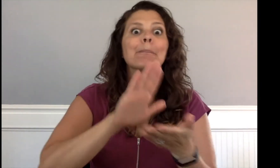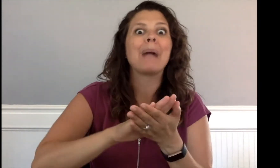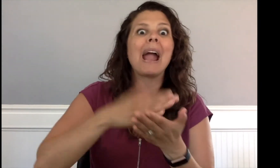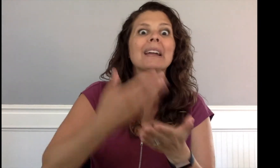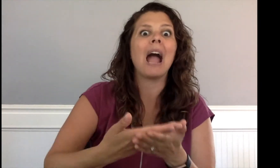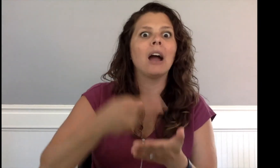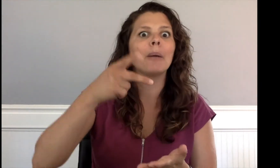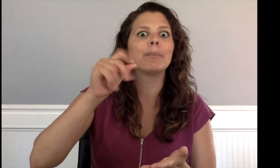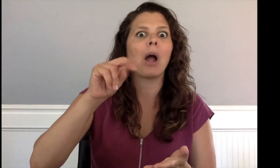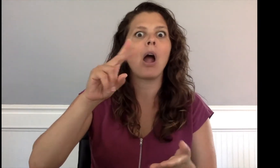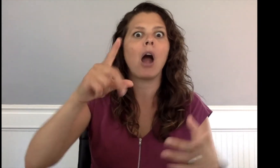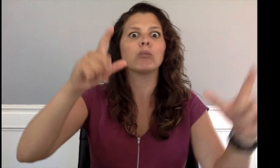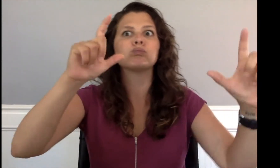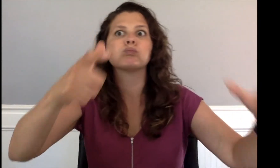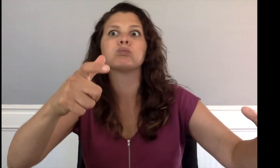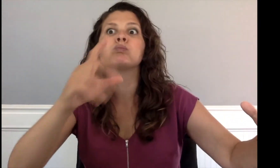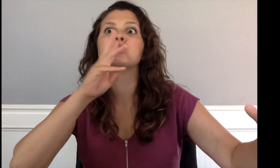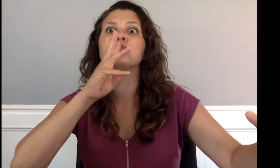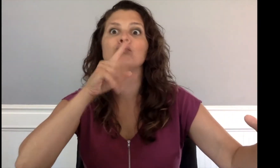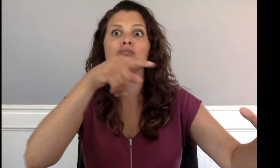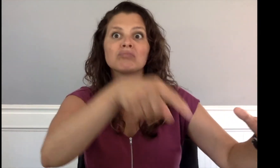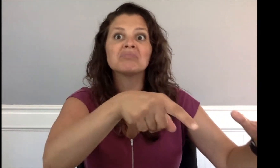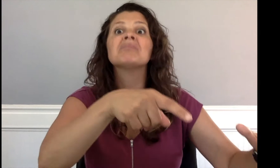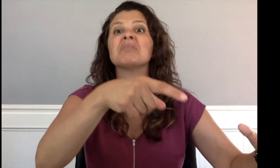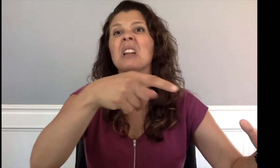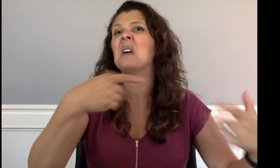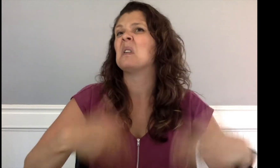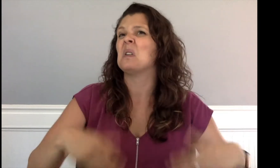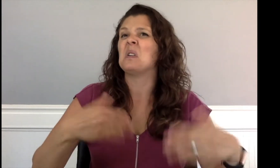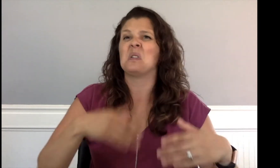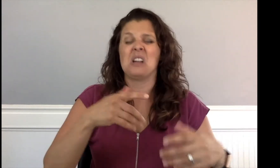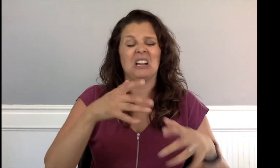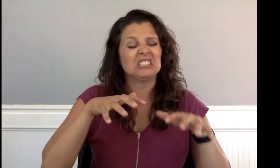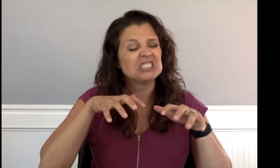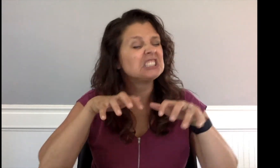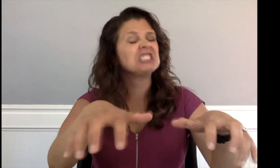Miss Tweedy shuddered. "Pancake Pond is stocked with